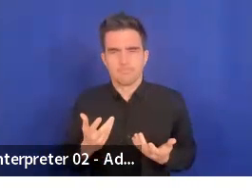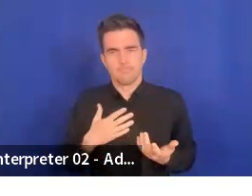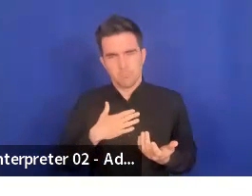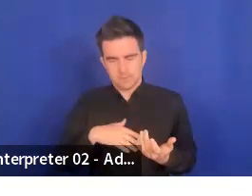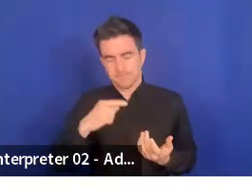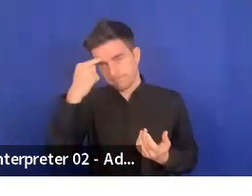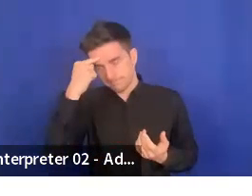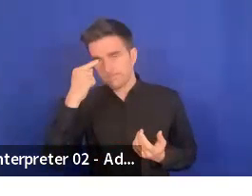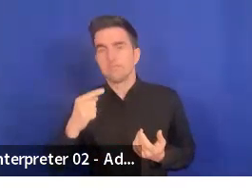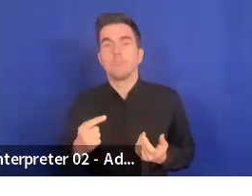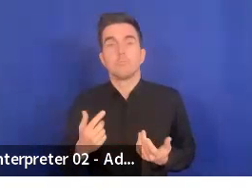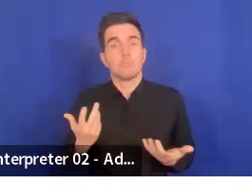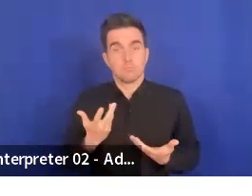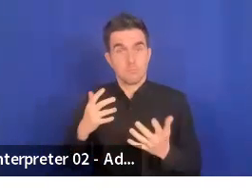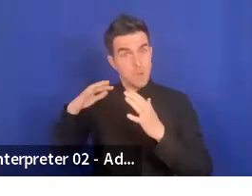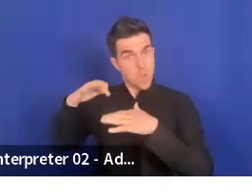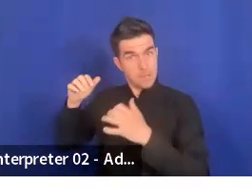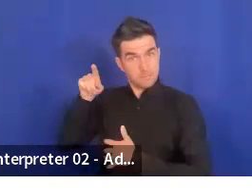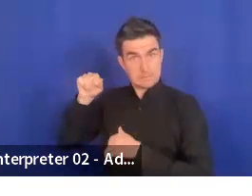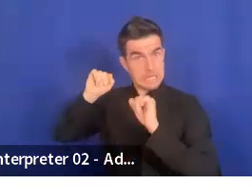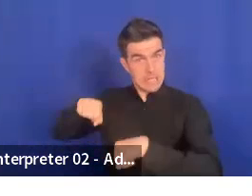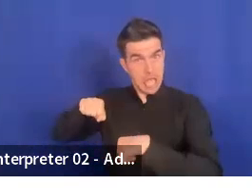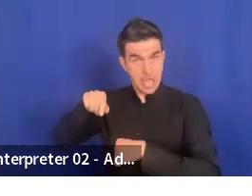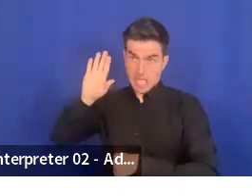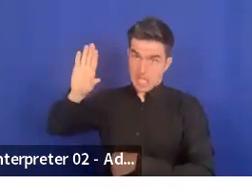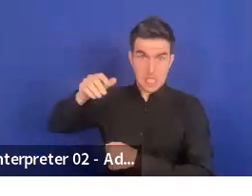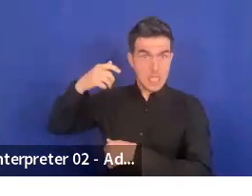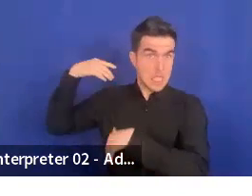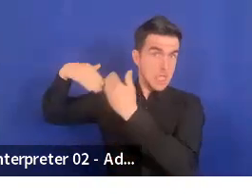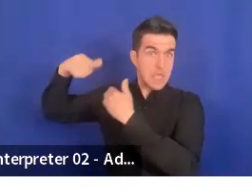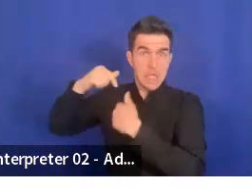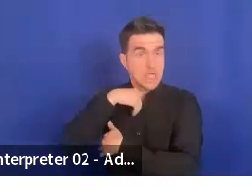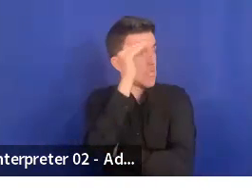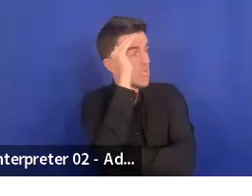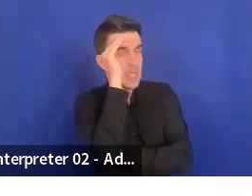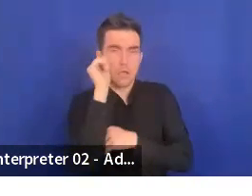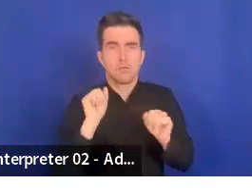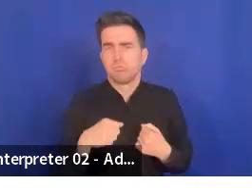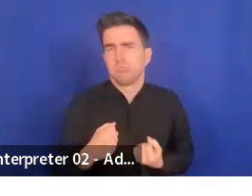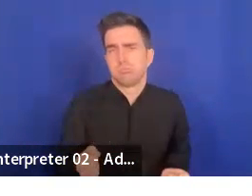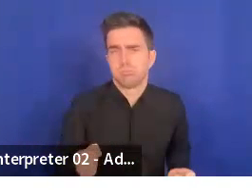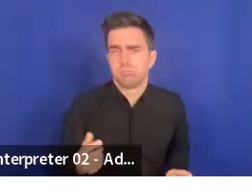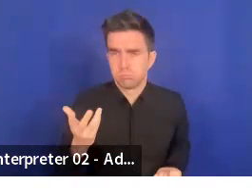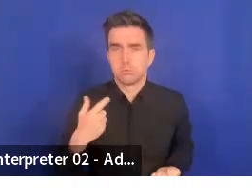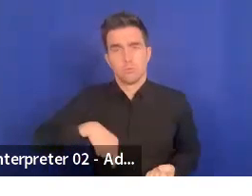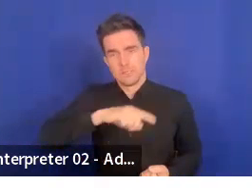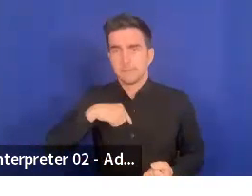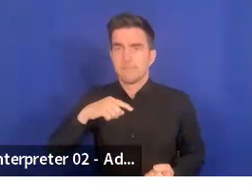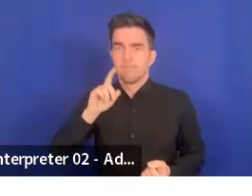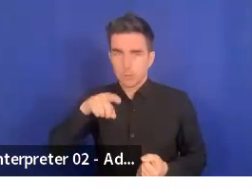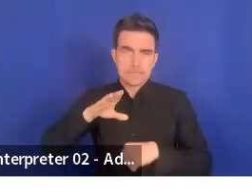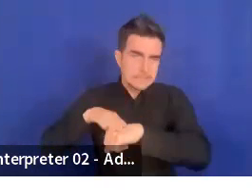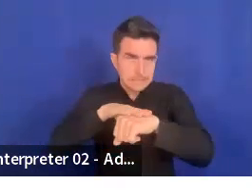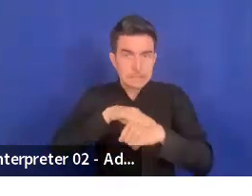We need all stakeholders, communities, private stakeholders and others to join hands, to